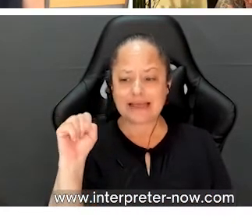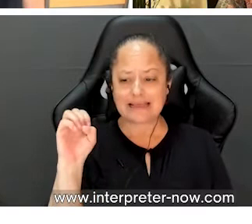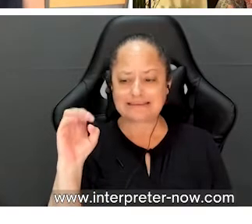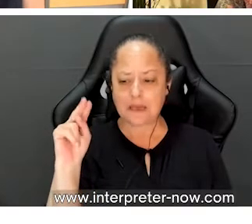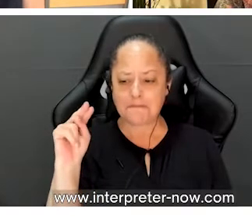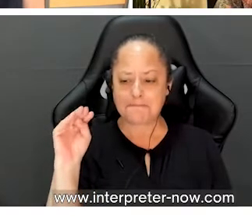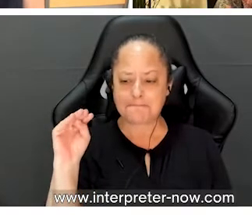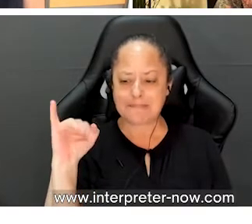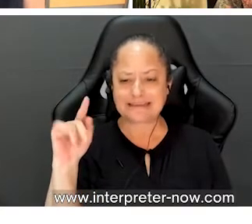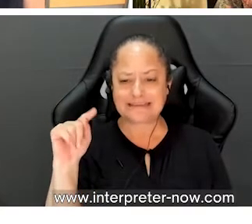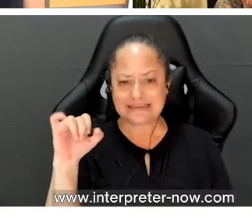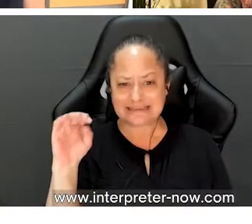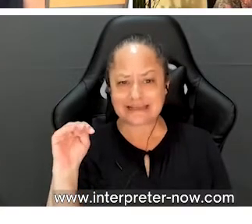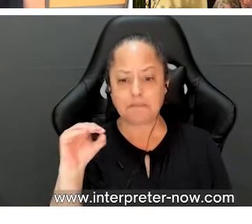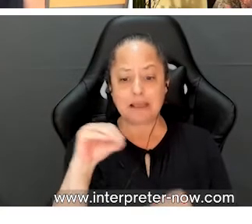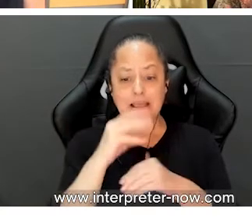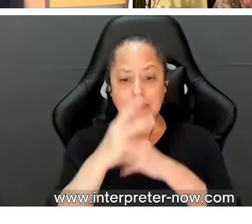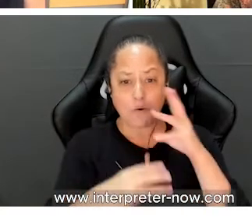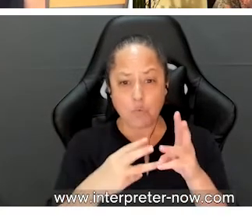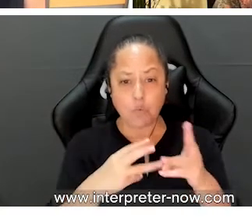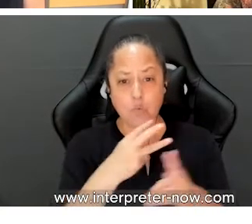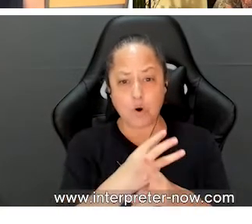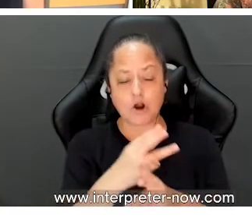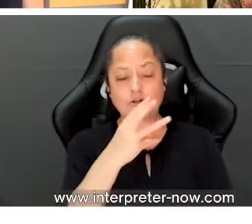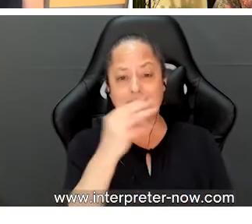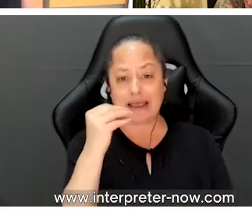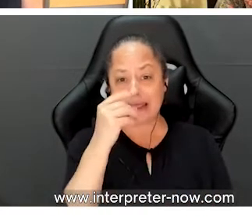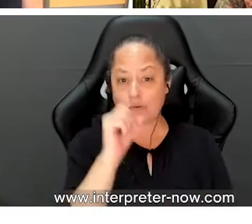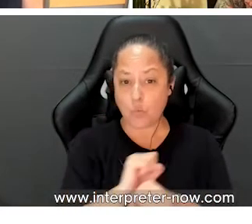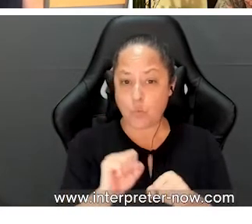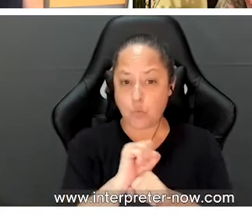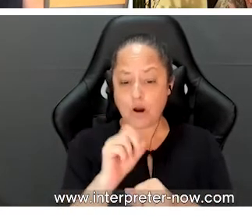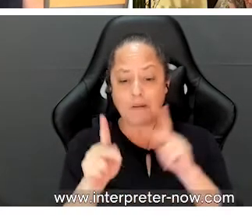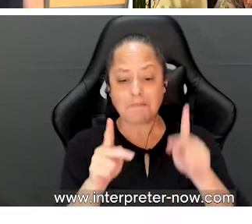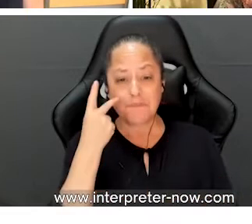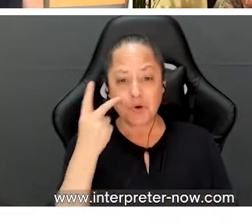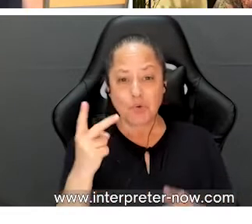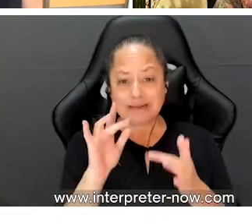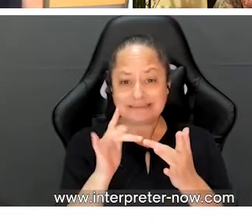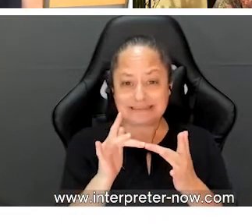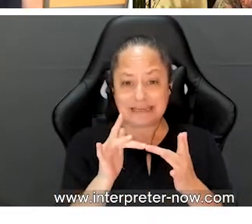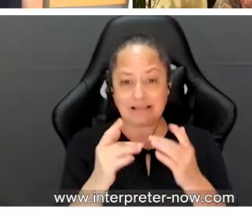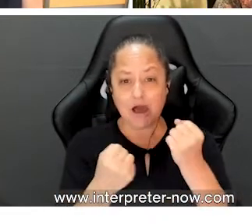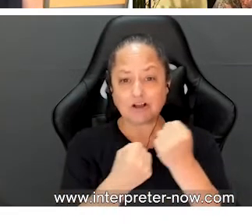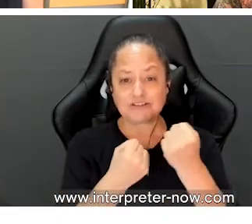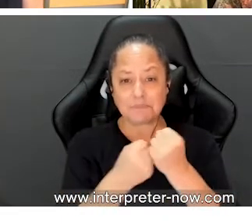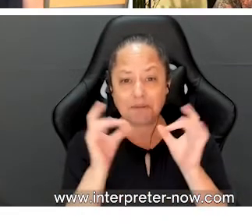And at work, all of these people that we see online supporting this hateful rhetoric against Jewish folks.